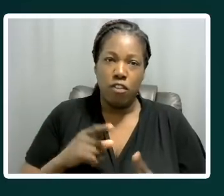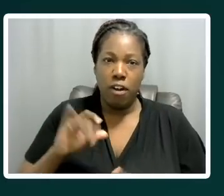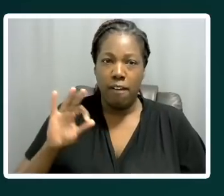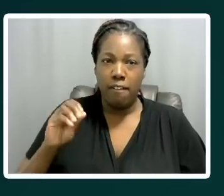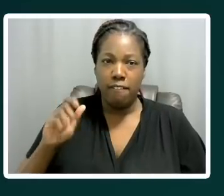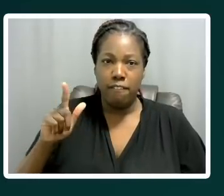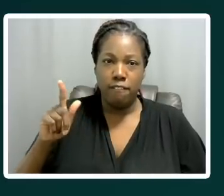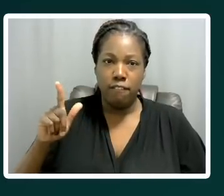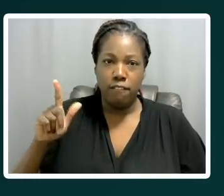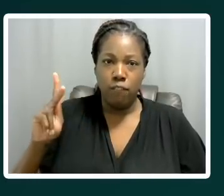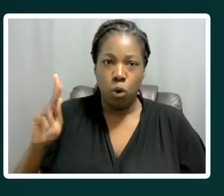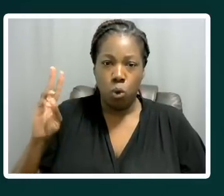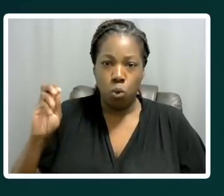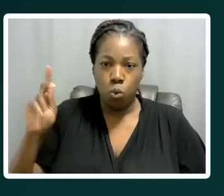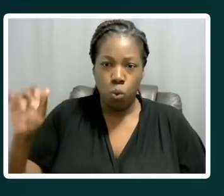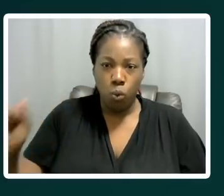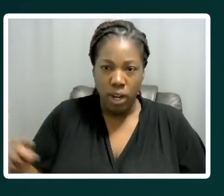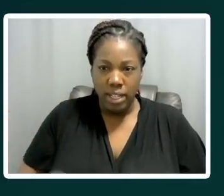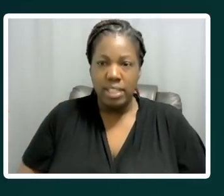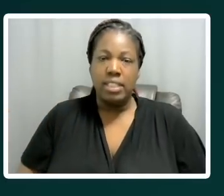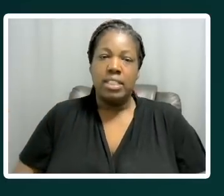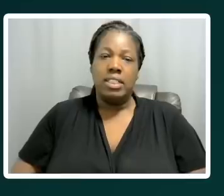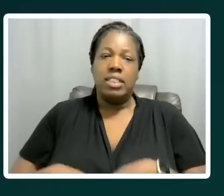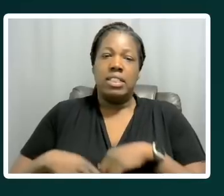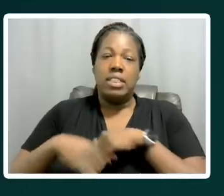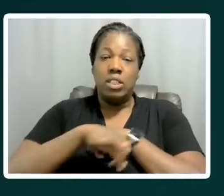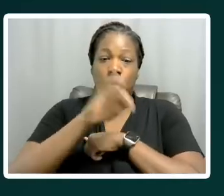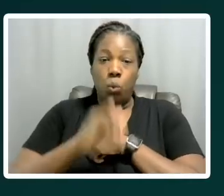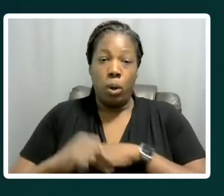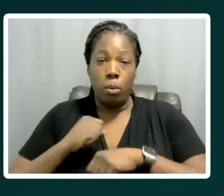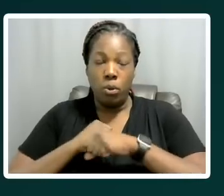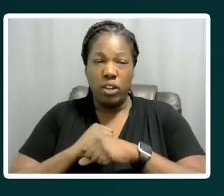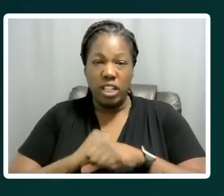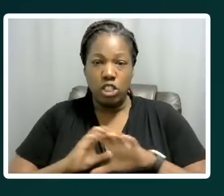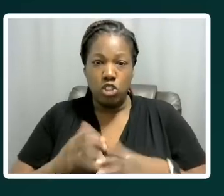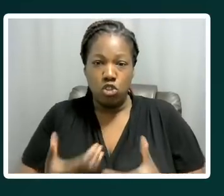Visualized and Whale Protection Corps, these are clear examples of our pan-institutional efforts